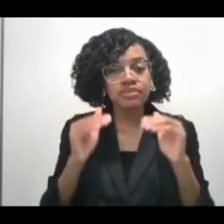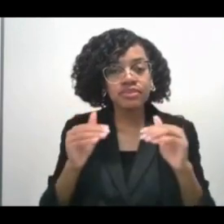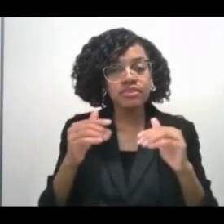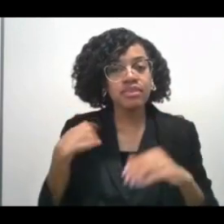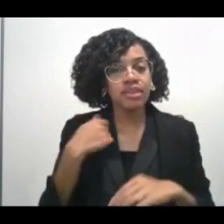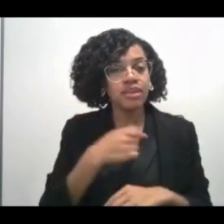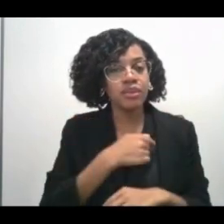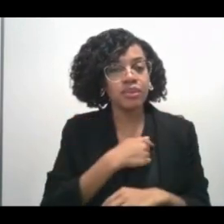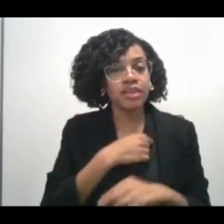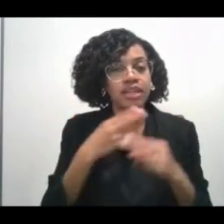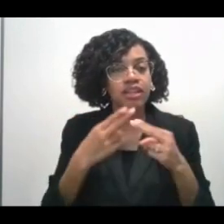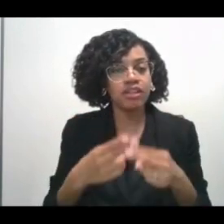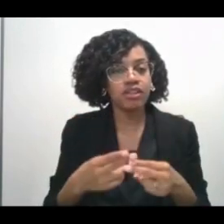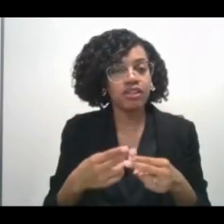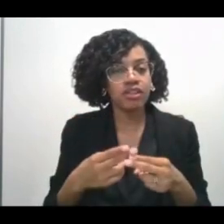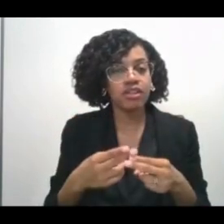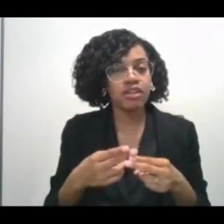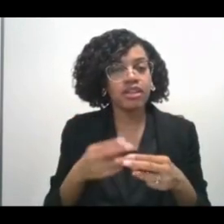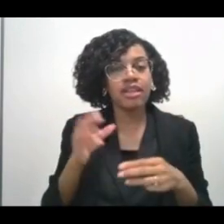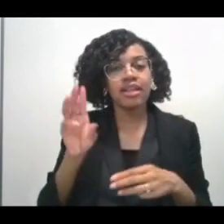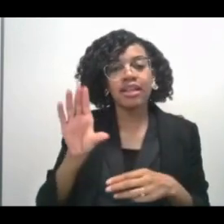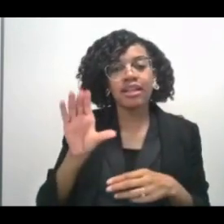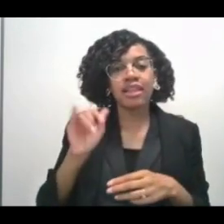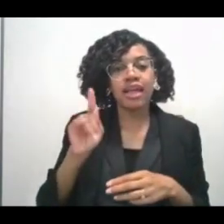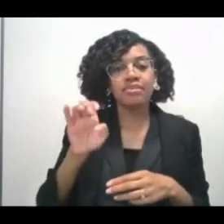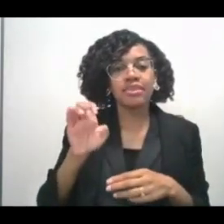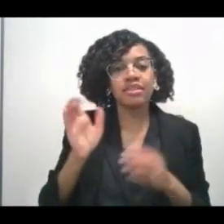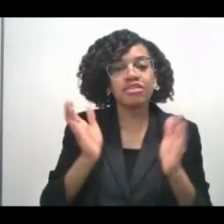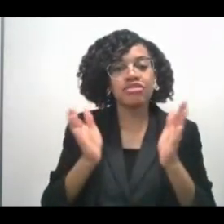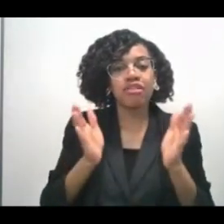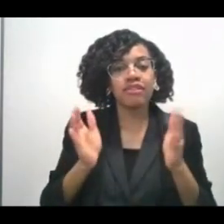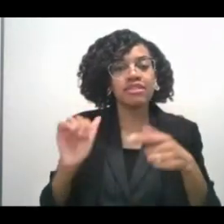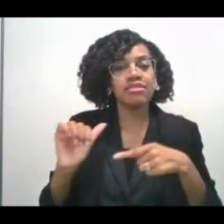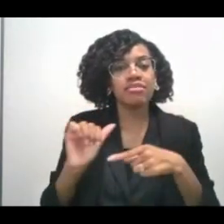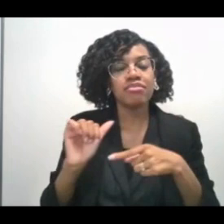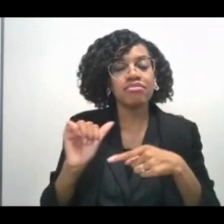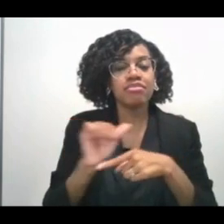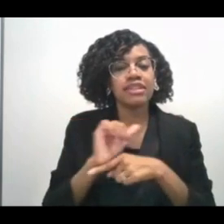practitioners, people who are able to interpret climate